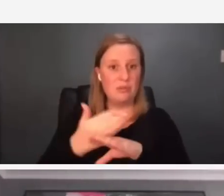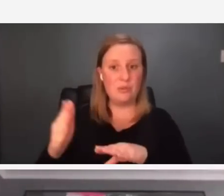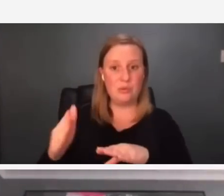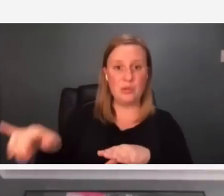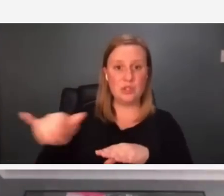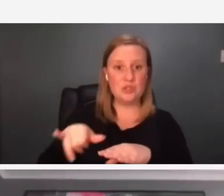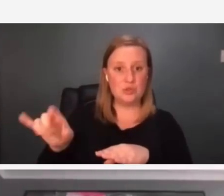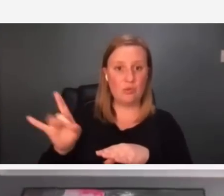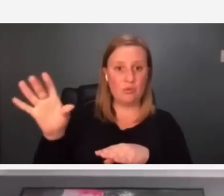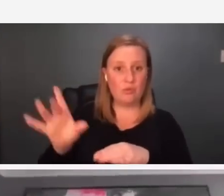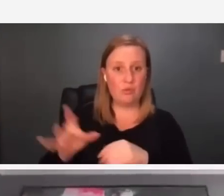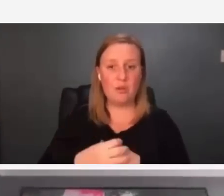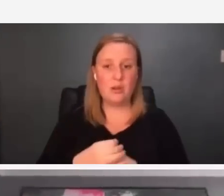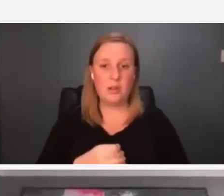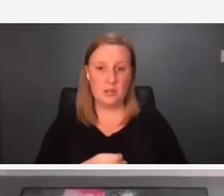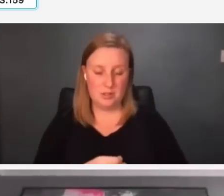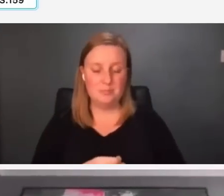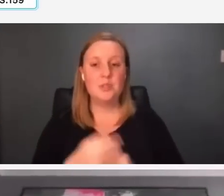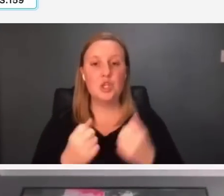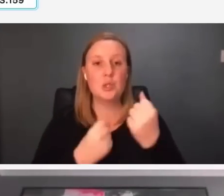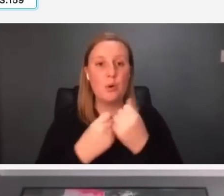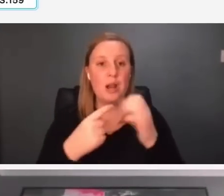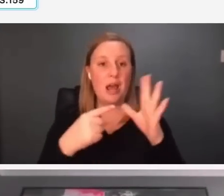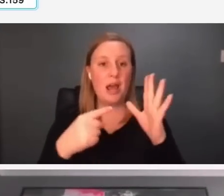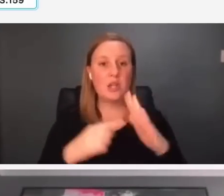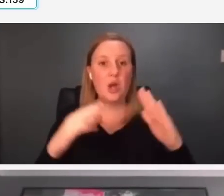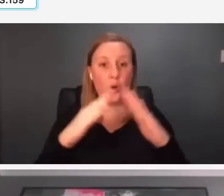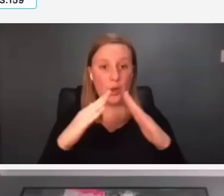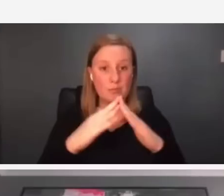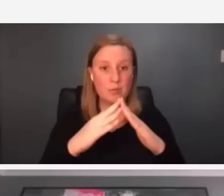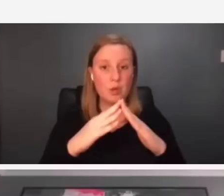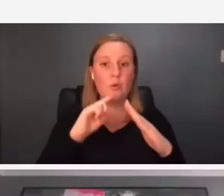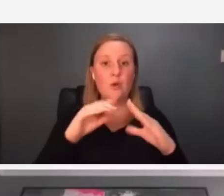Support at home is planned to replace the Commonwealth